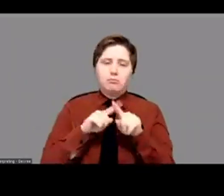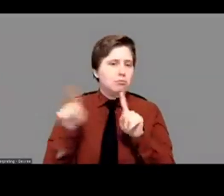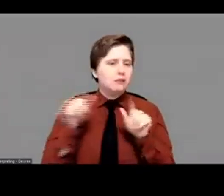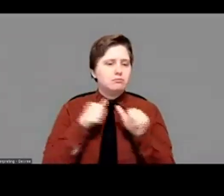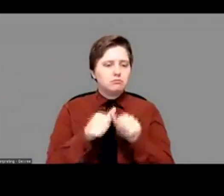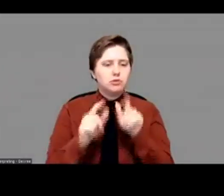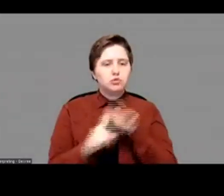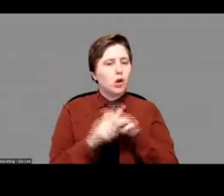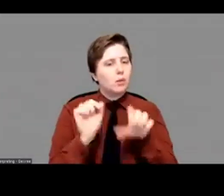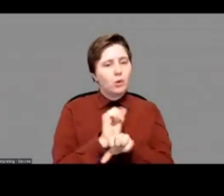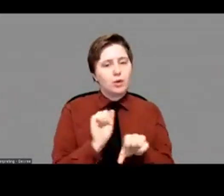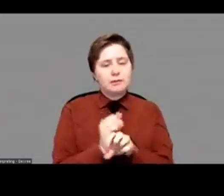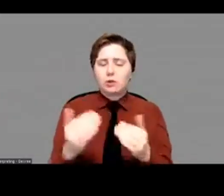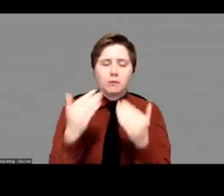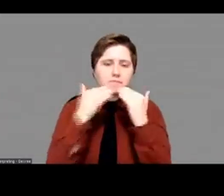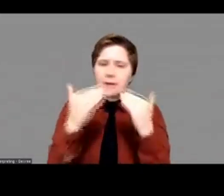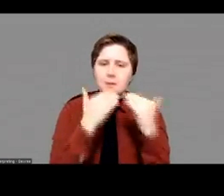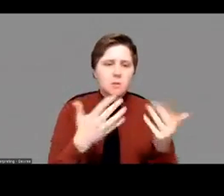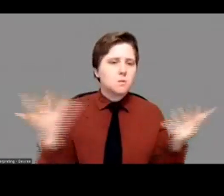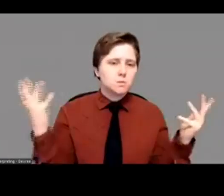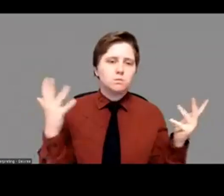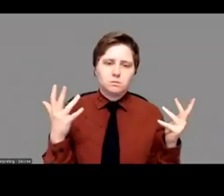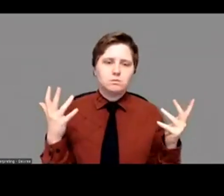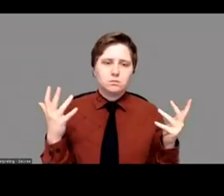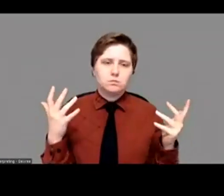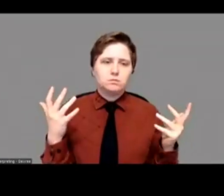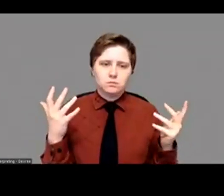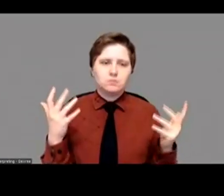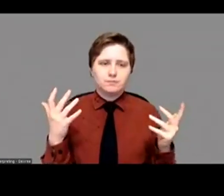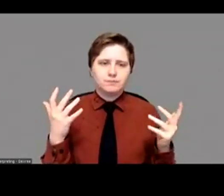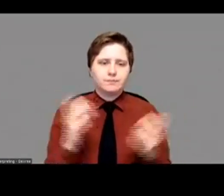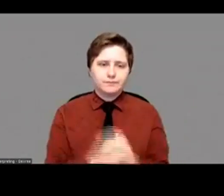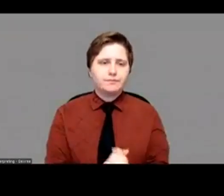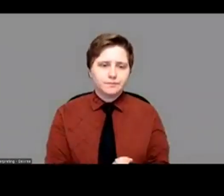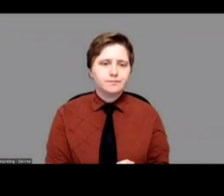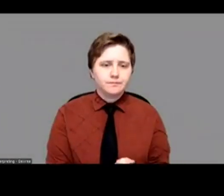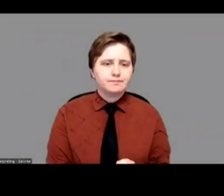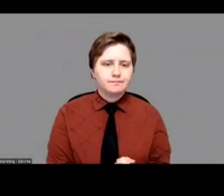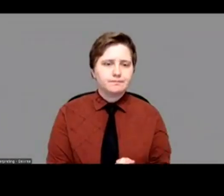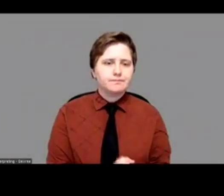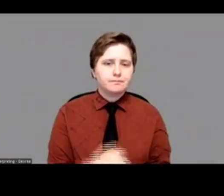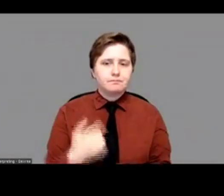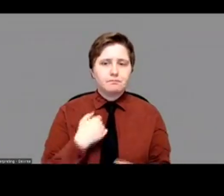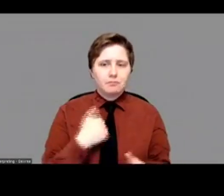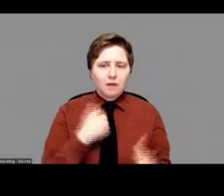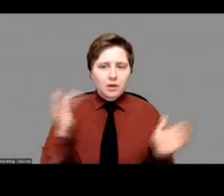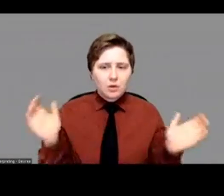So I say thank you. And I encourage all toledoans as we